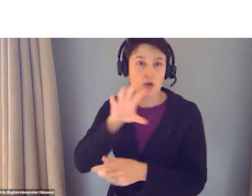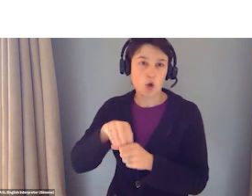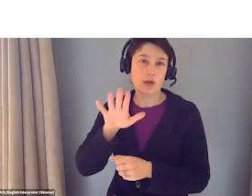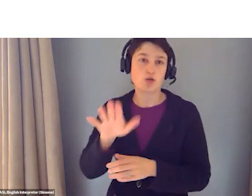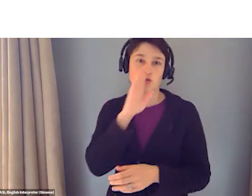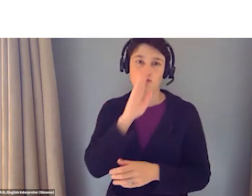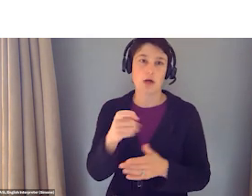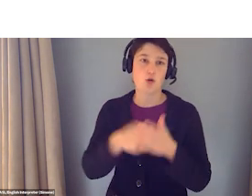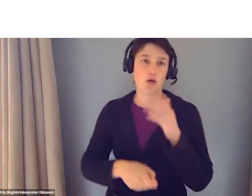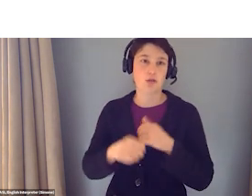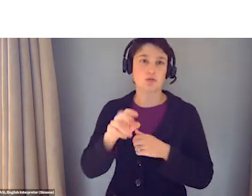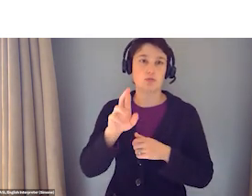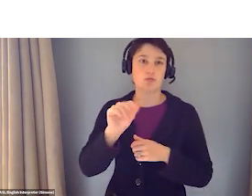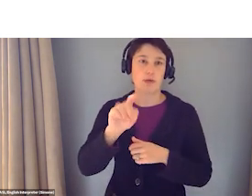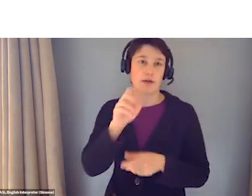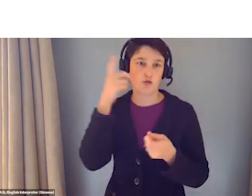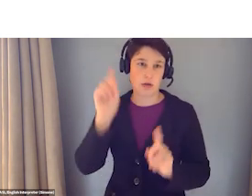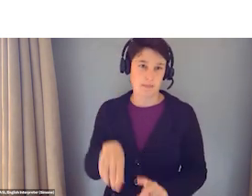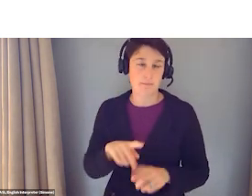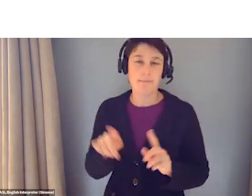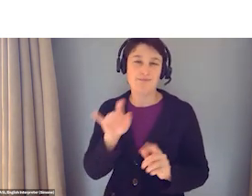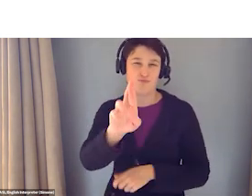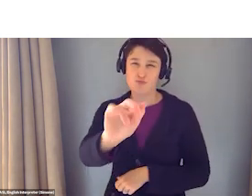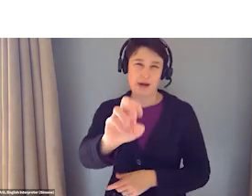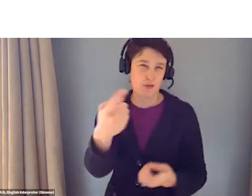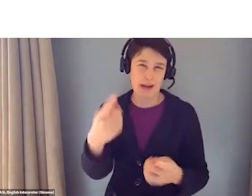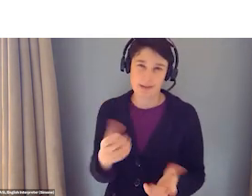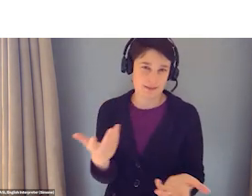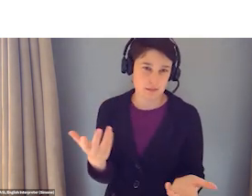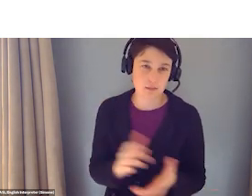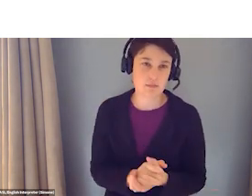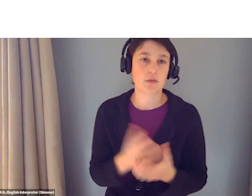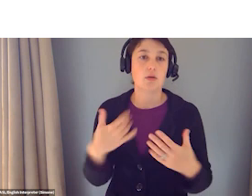And then we really prefer when they're segregated in the accounting system